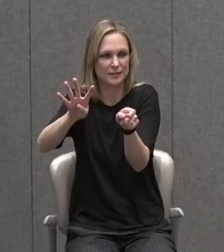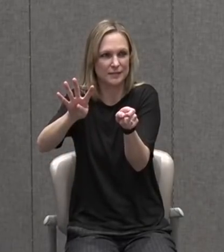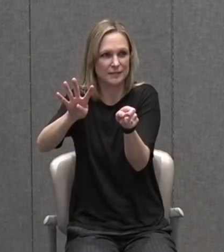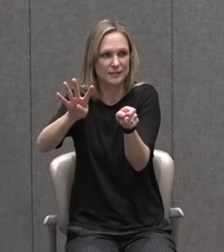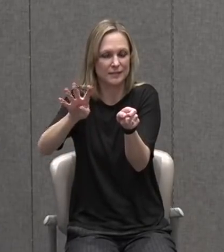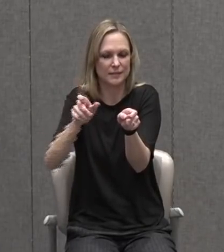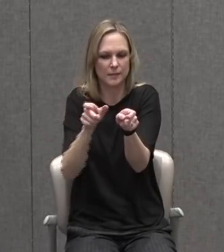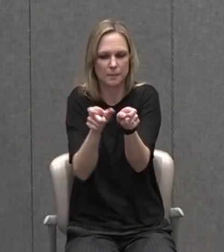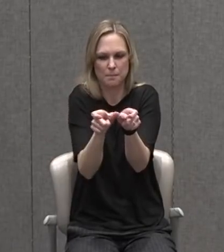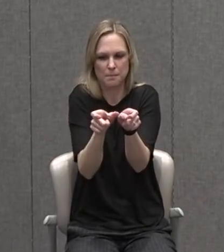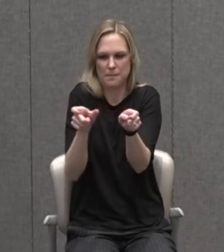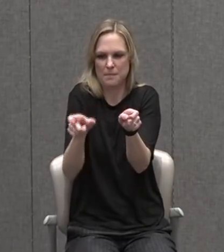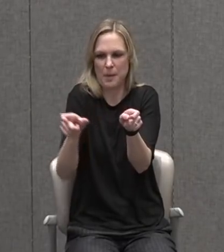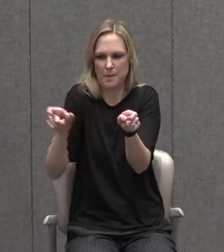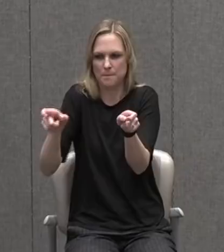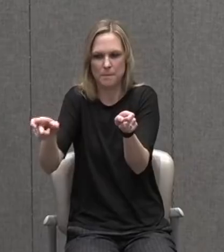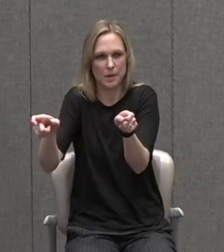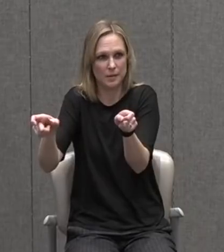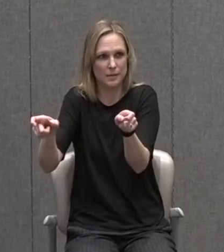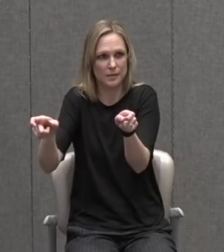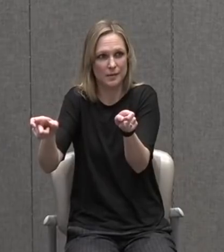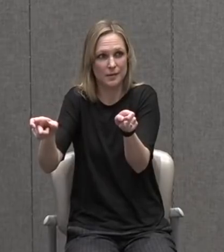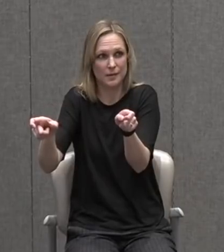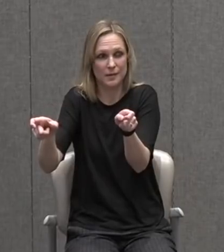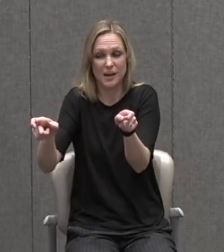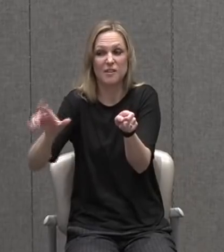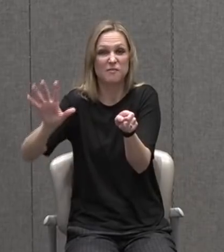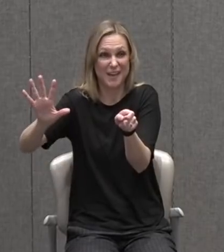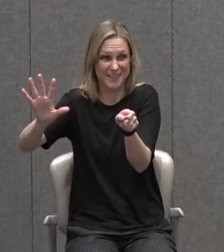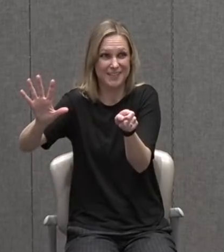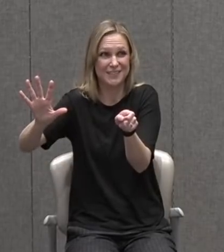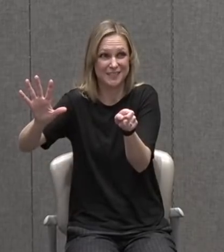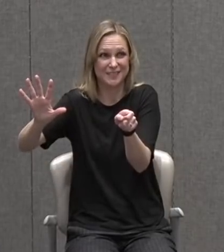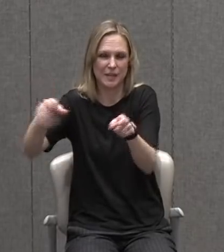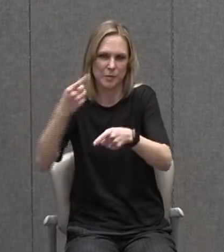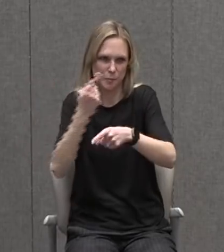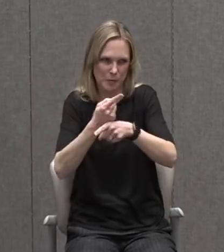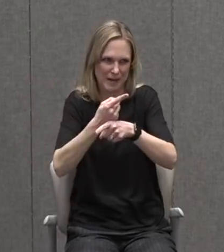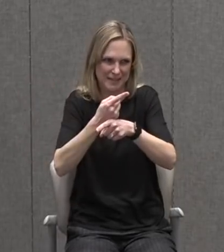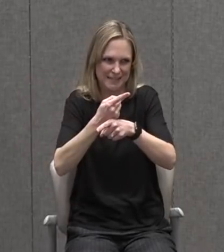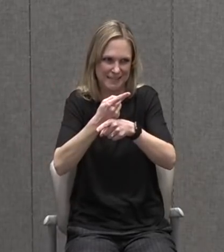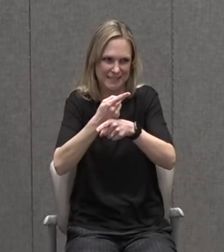What about thousandths? Five, correct, five thousandths.